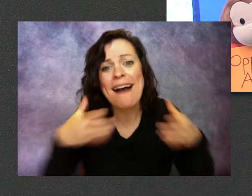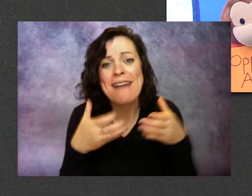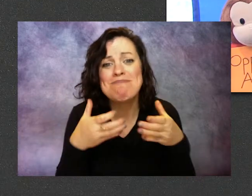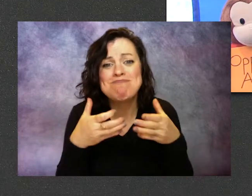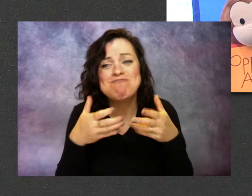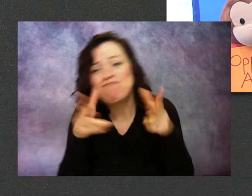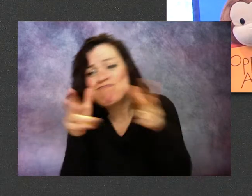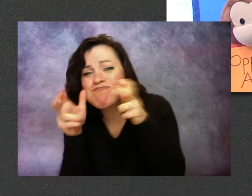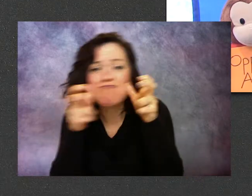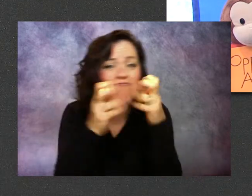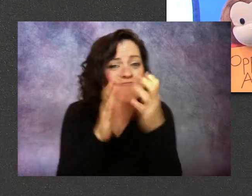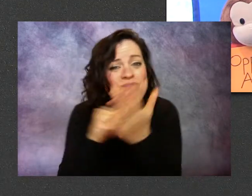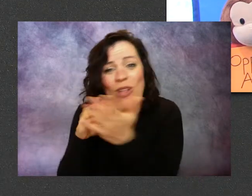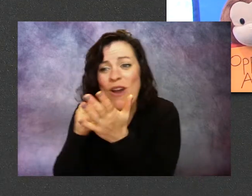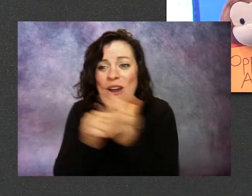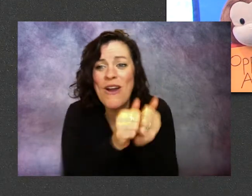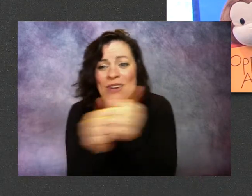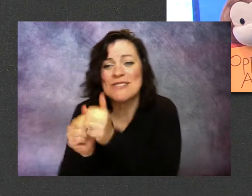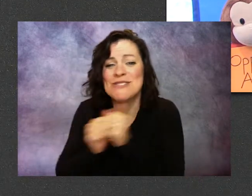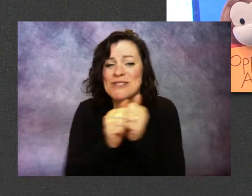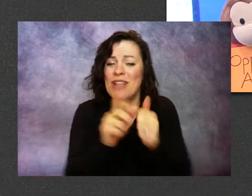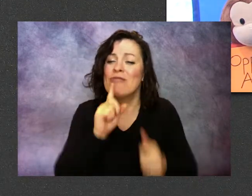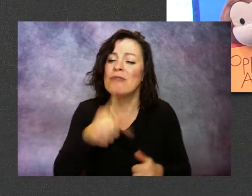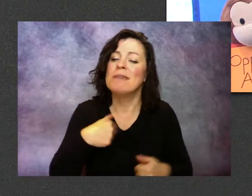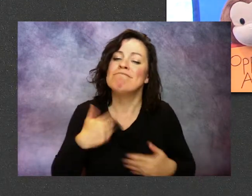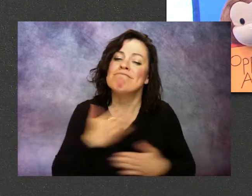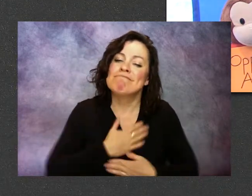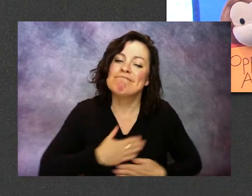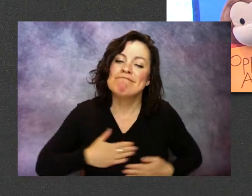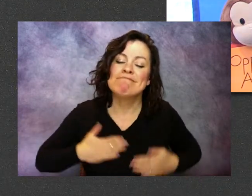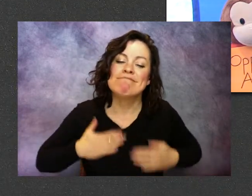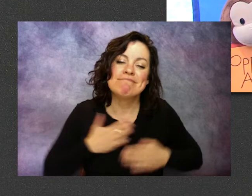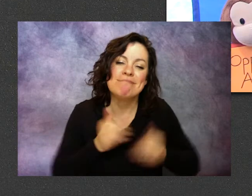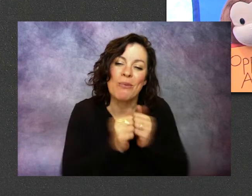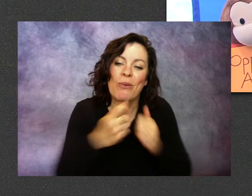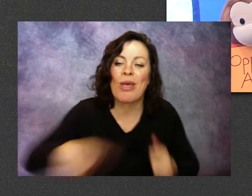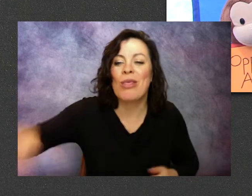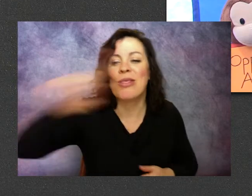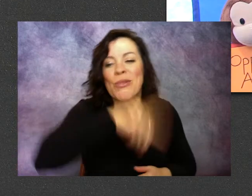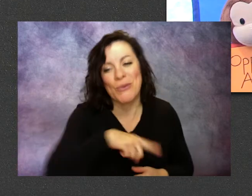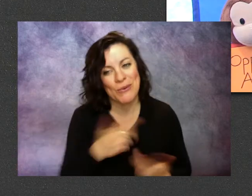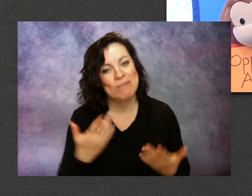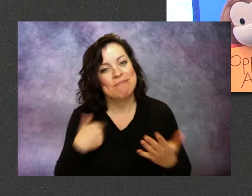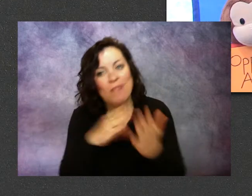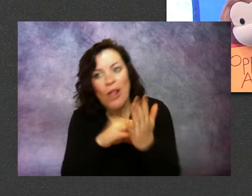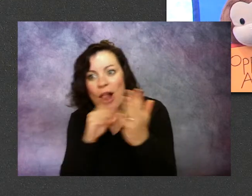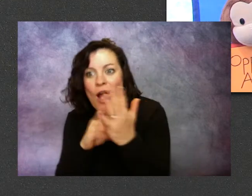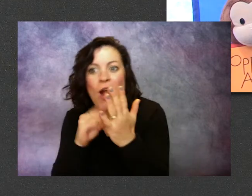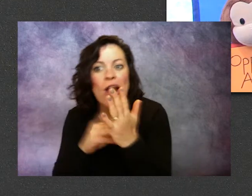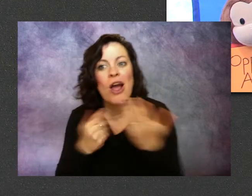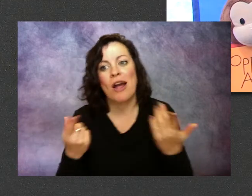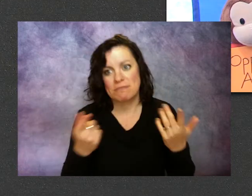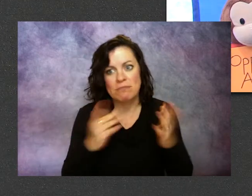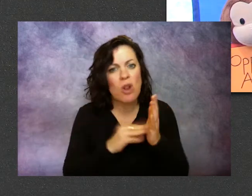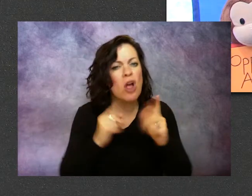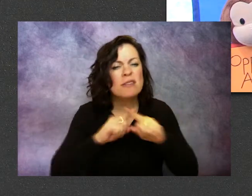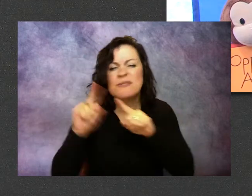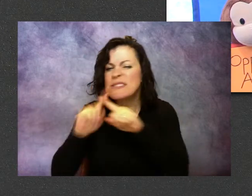George and I love learning with you at home. Whether it's opposites or anything else. It makes us happy inside.